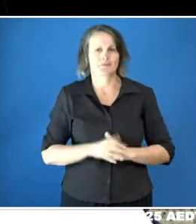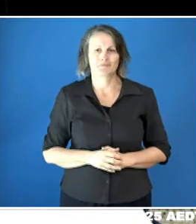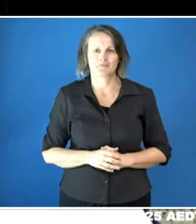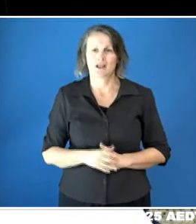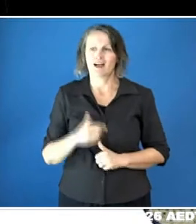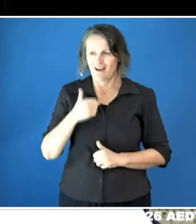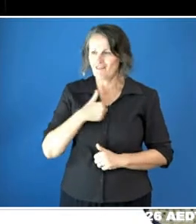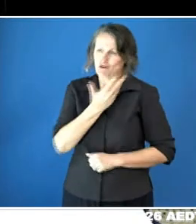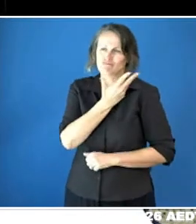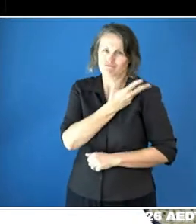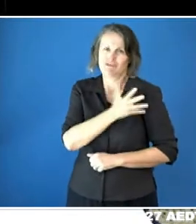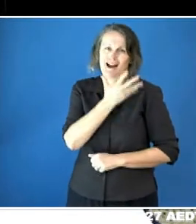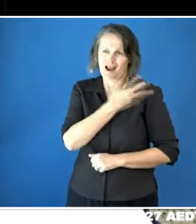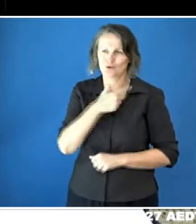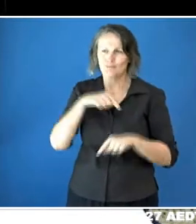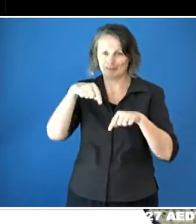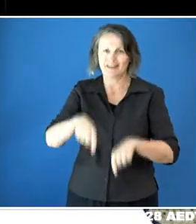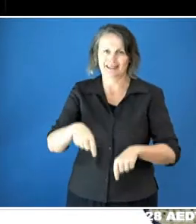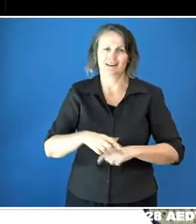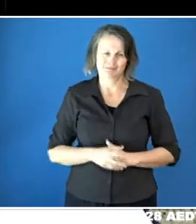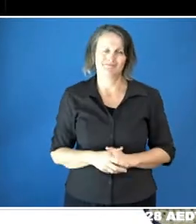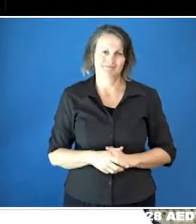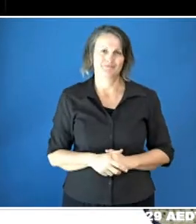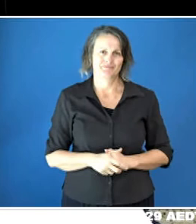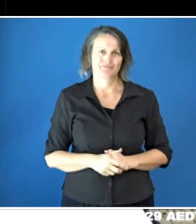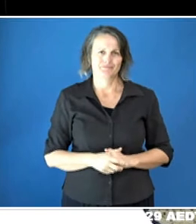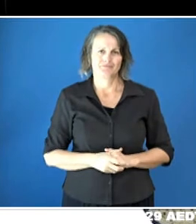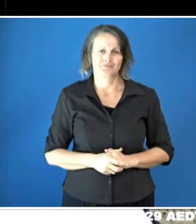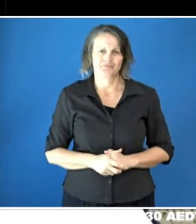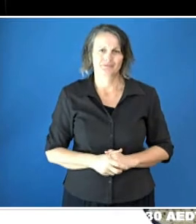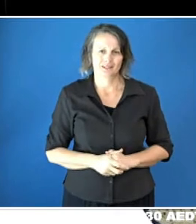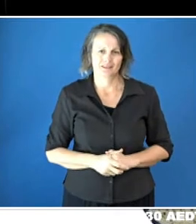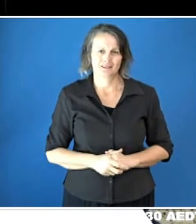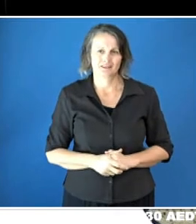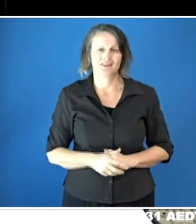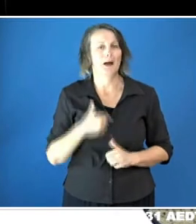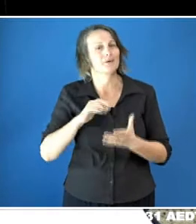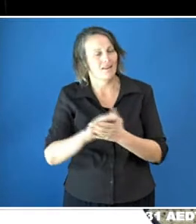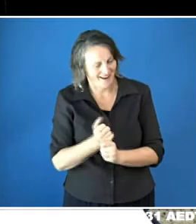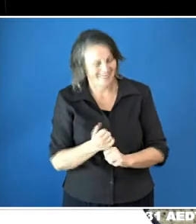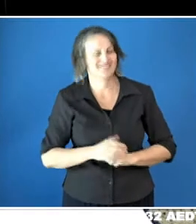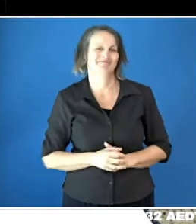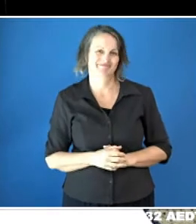I'm glad you are here too.